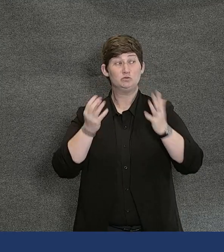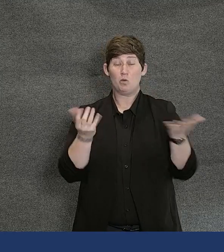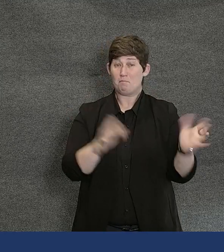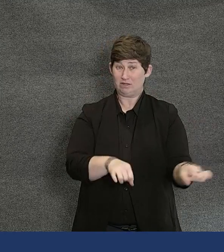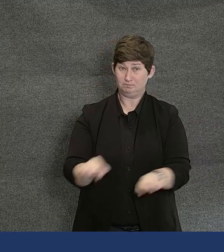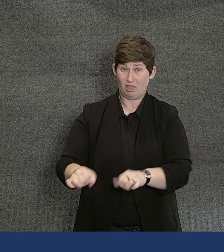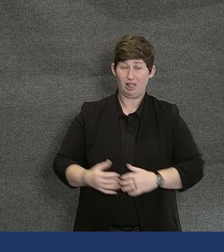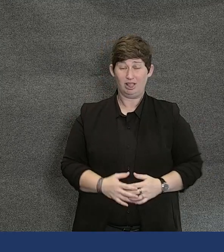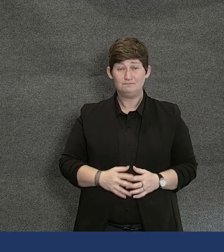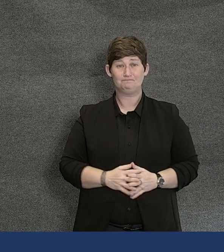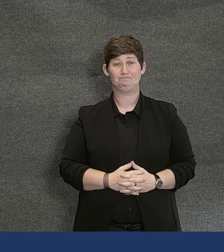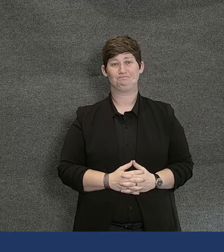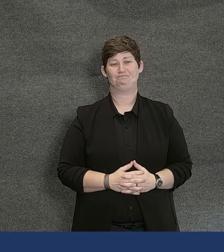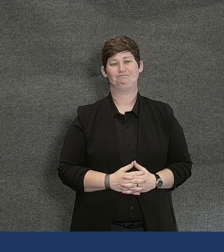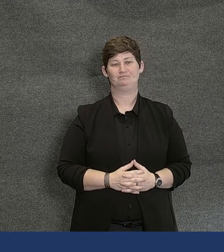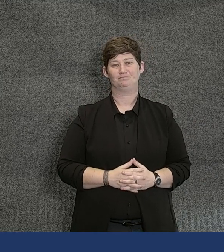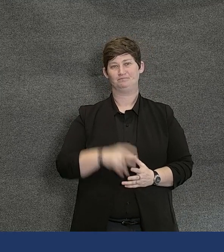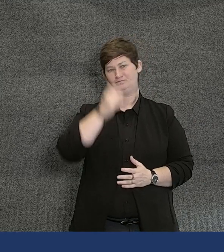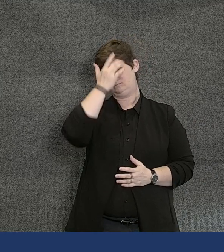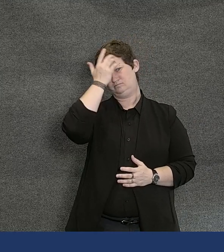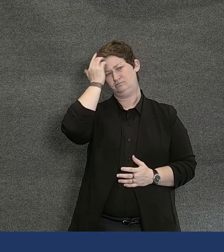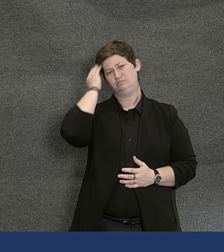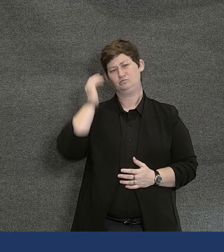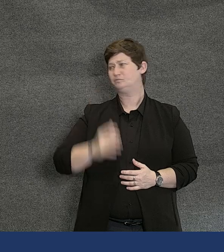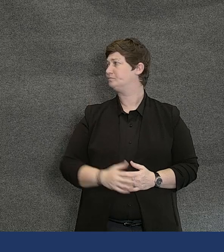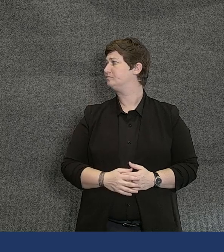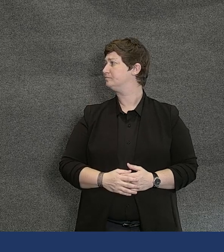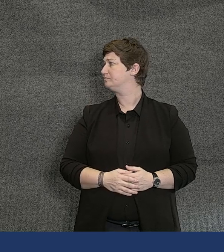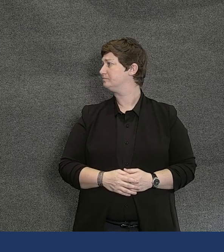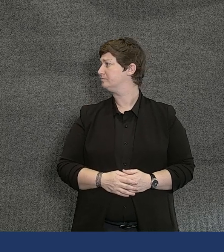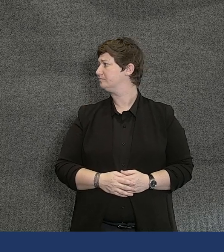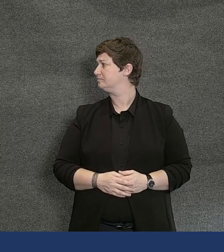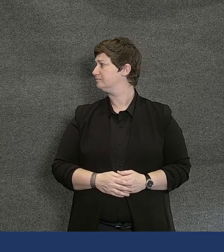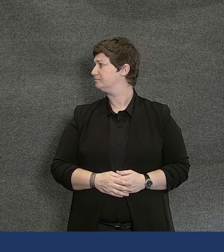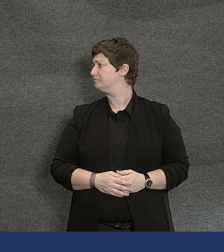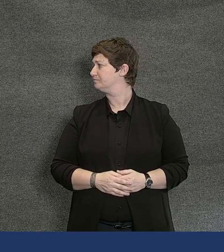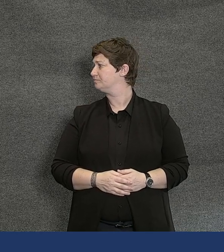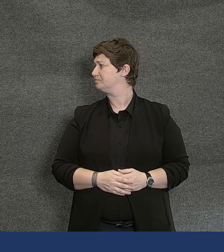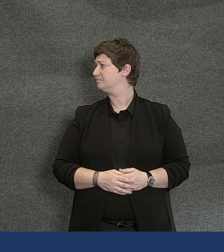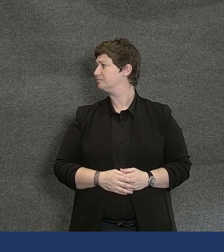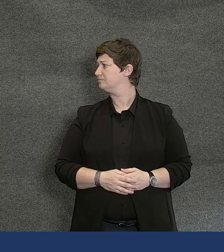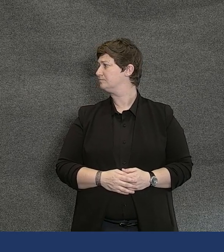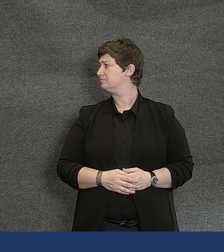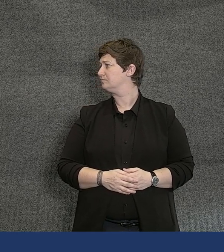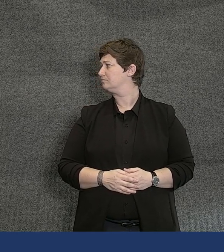It's like not working. it's not working. Let's do this.